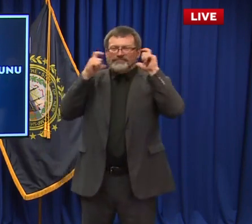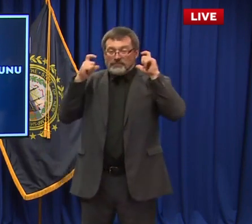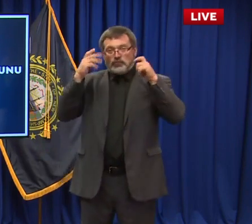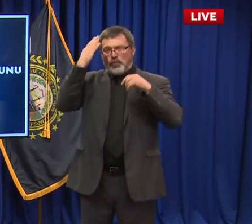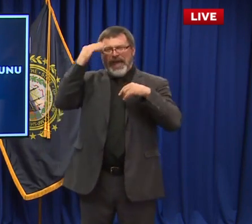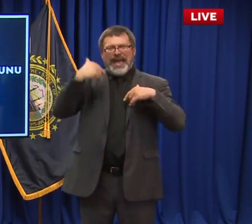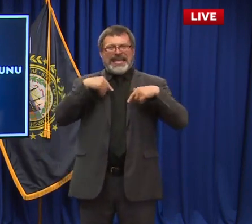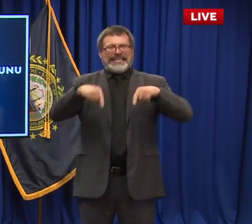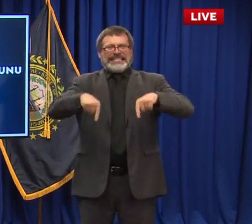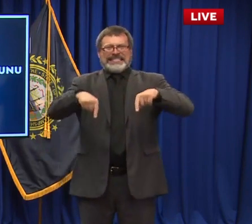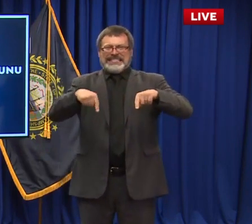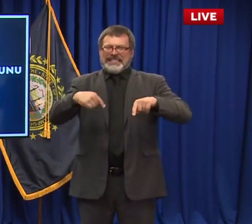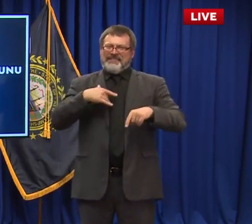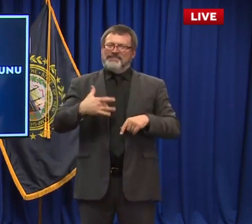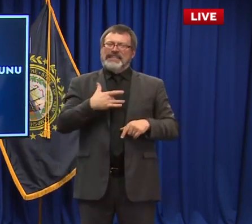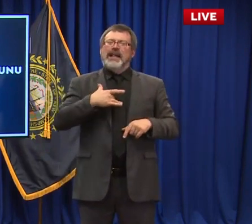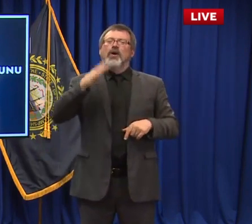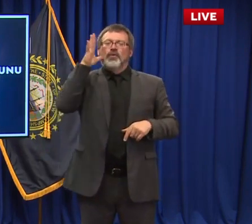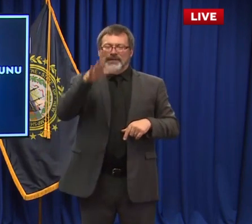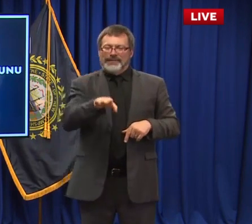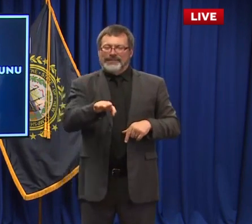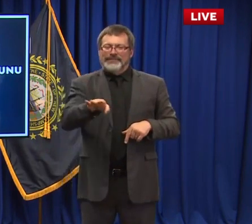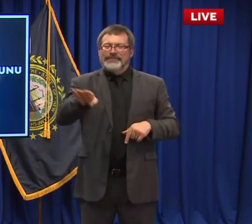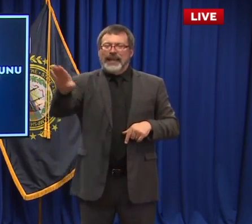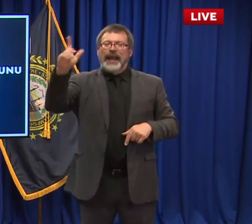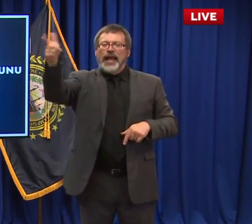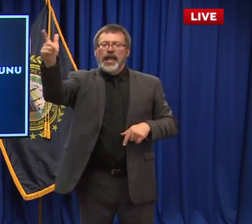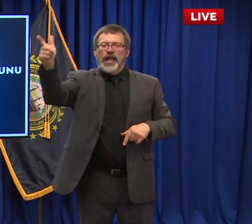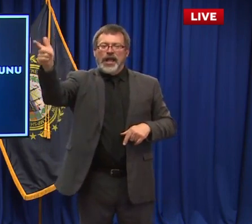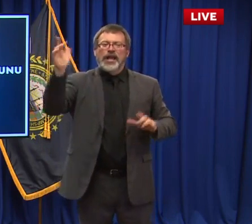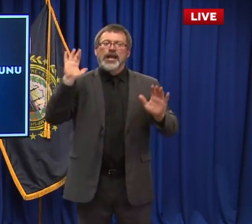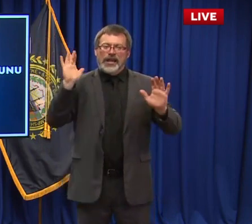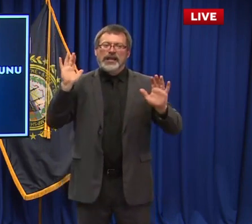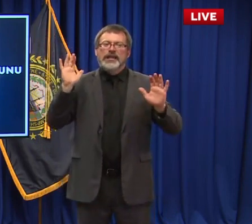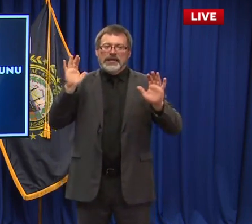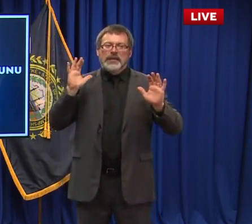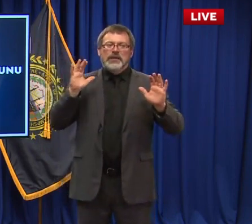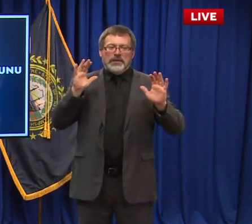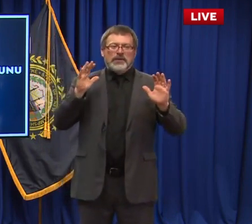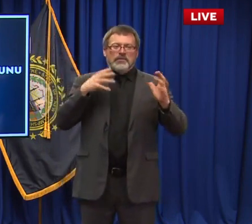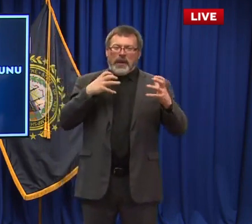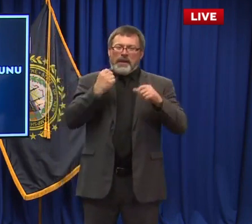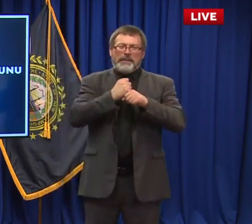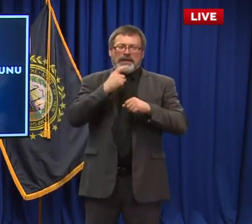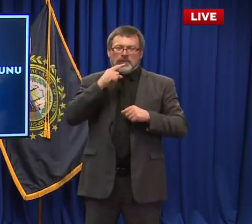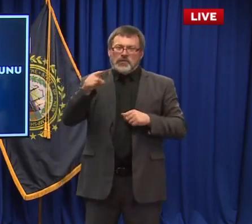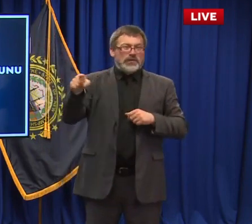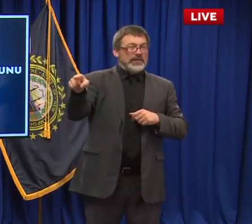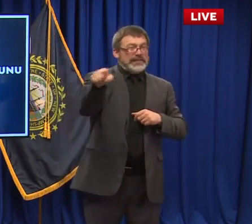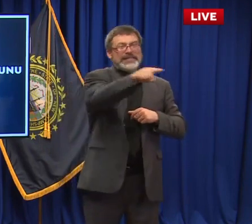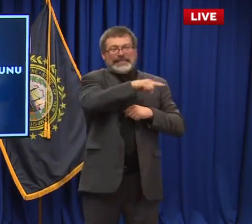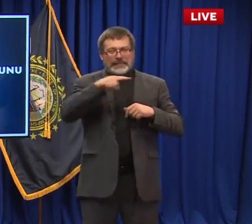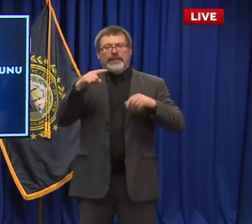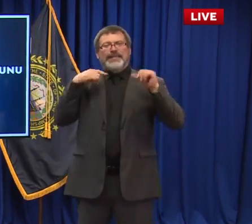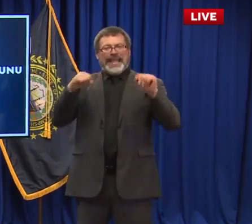WE ARE ALL NERVOUS ANOTHER SPIKE COULD BEFALL US BUT WE WANT TO PUT THAT OFF AS LONG AS WE CAN. KEEP BEING SAFE AND ALIVE OPPORTUNIT